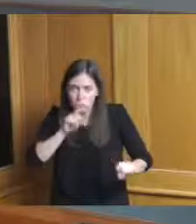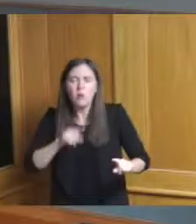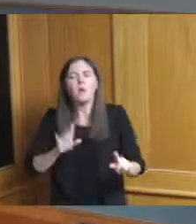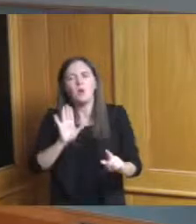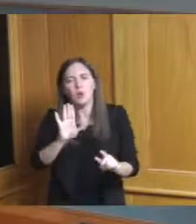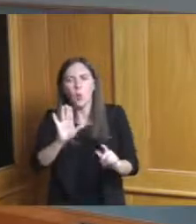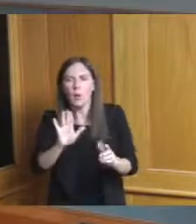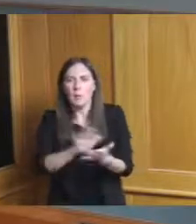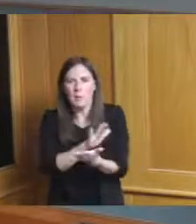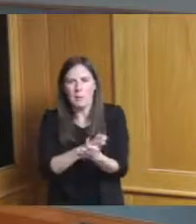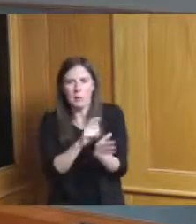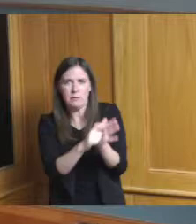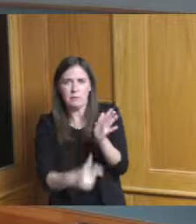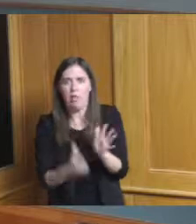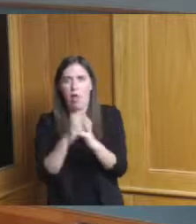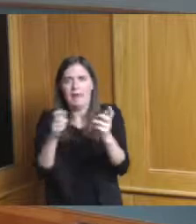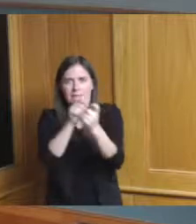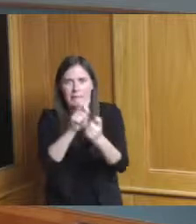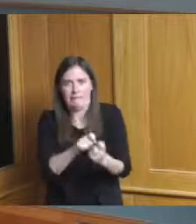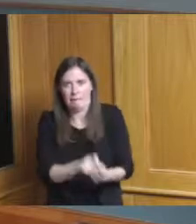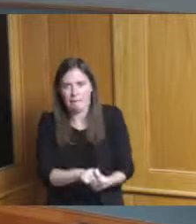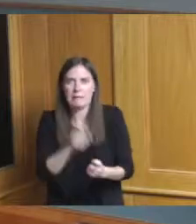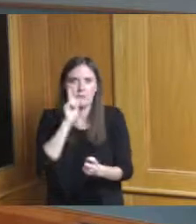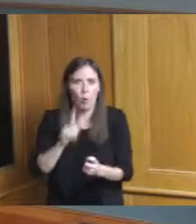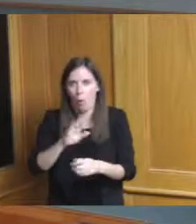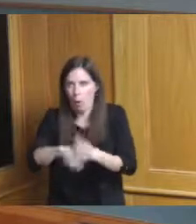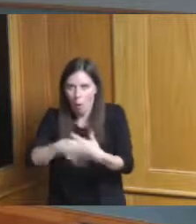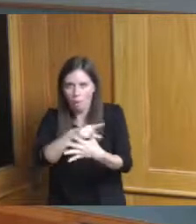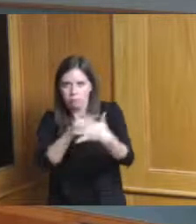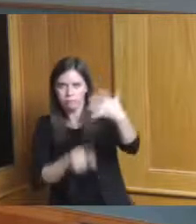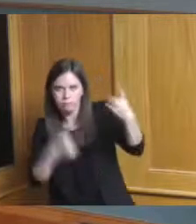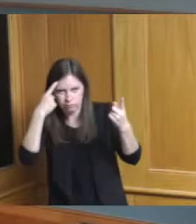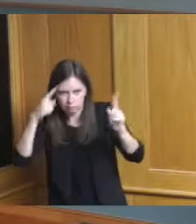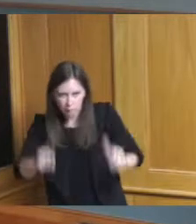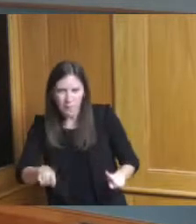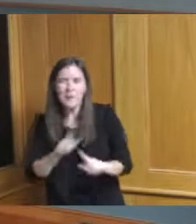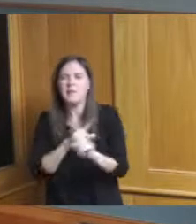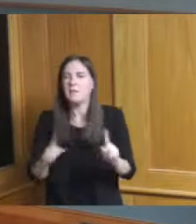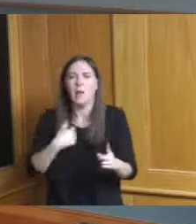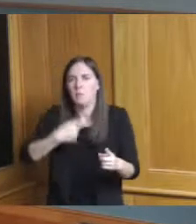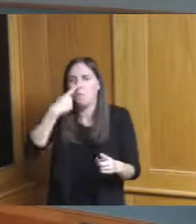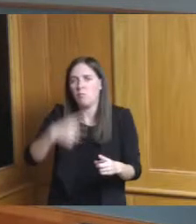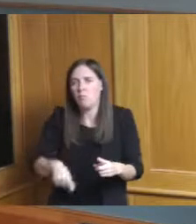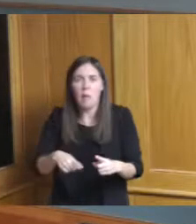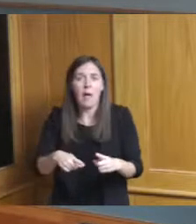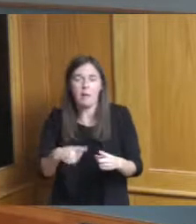have a lot more details about each agreement so but we're happy to entertain your questions